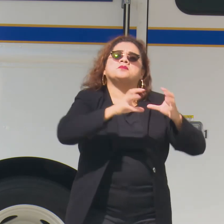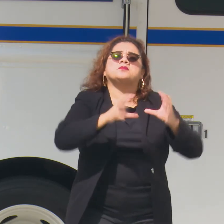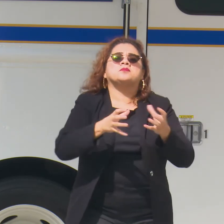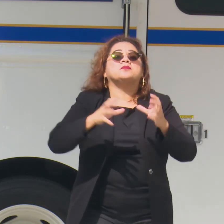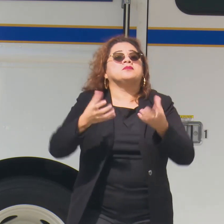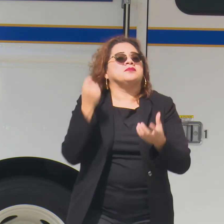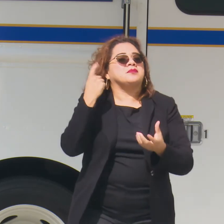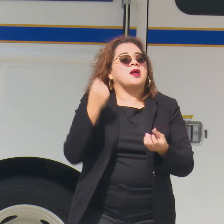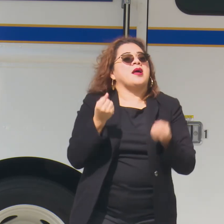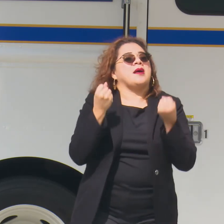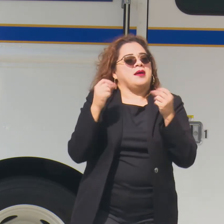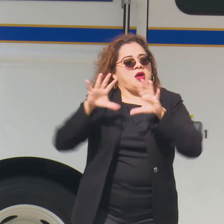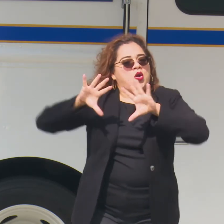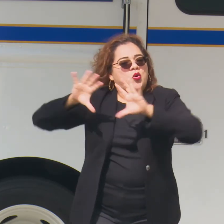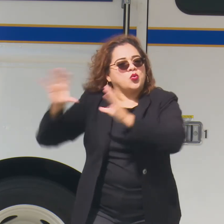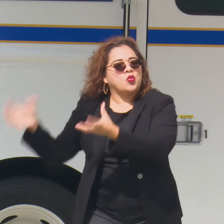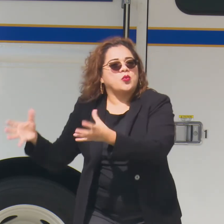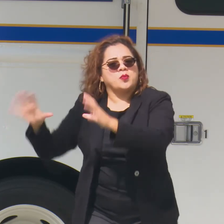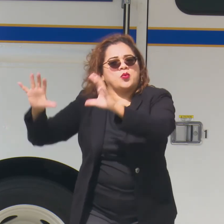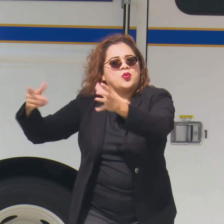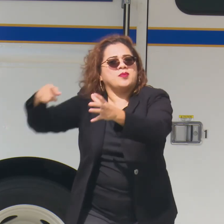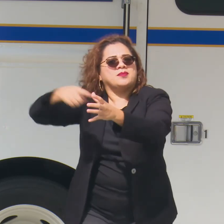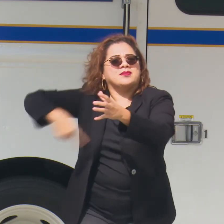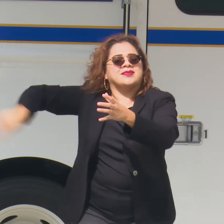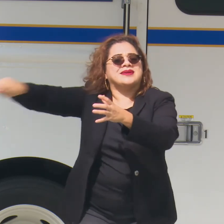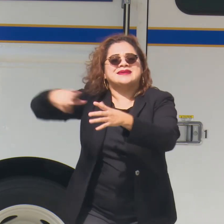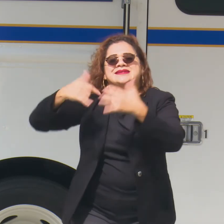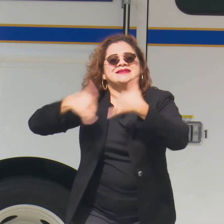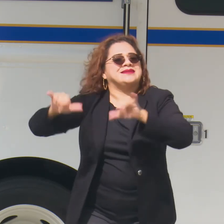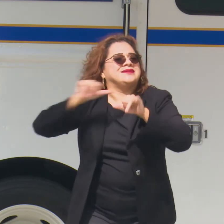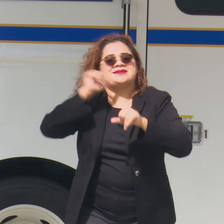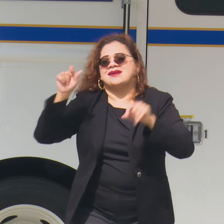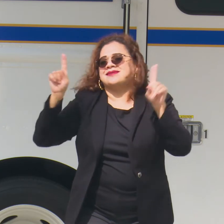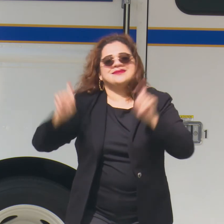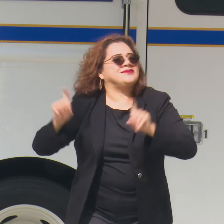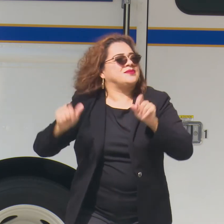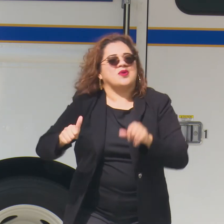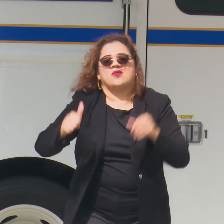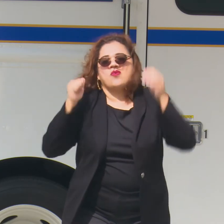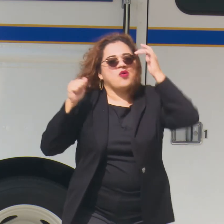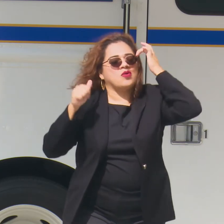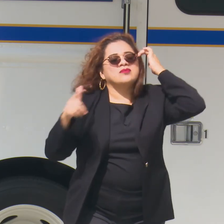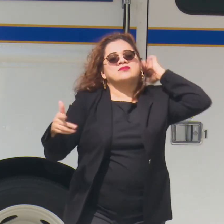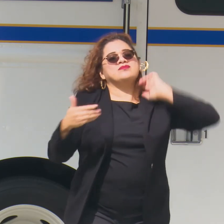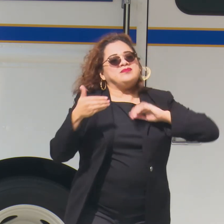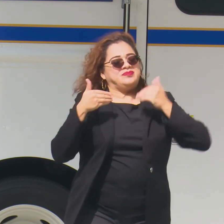huge populations that are not getting tested. They're choosing to take a risk between work